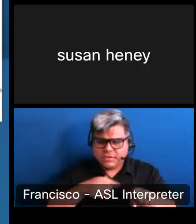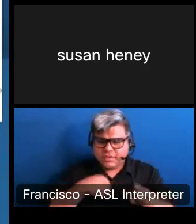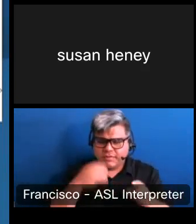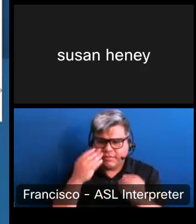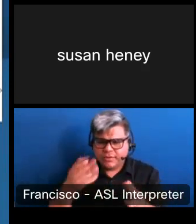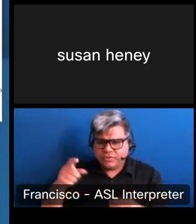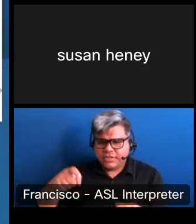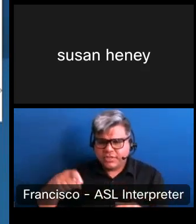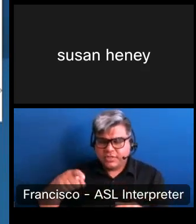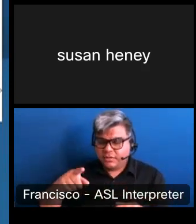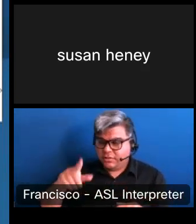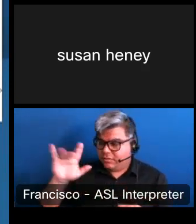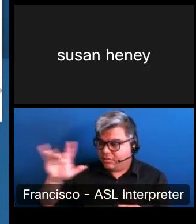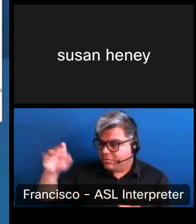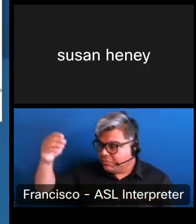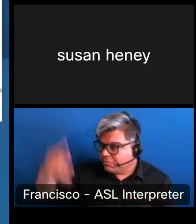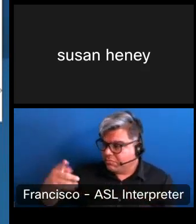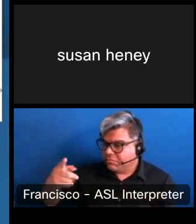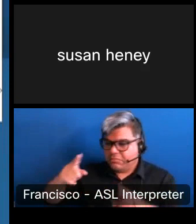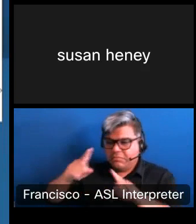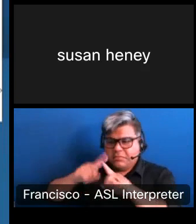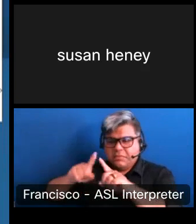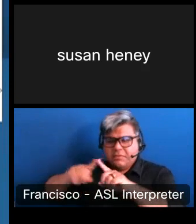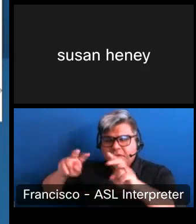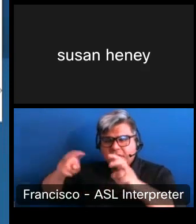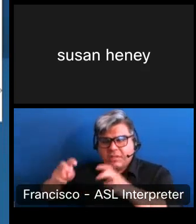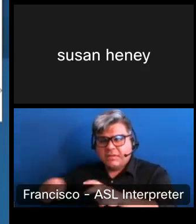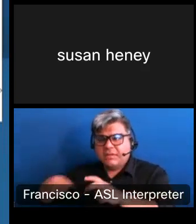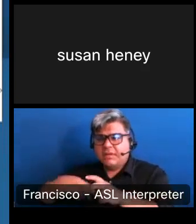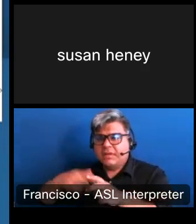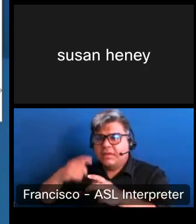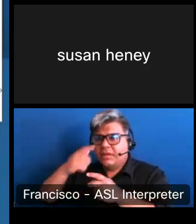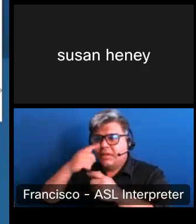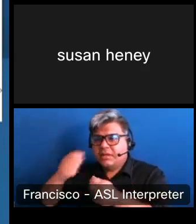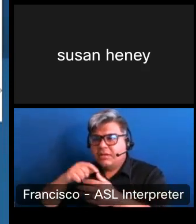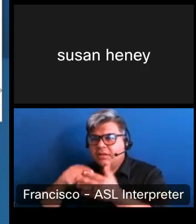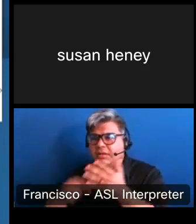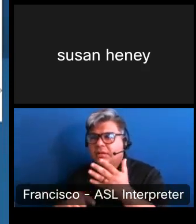frequencies, topics or subtopics you are interested in, or use the search bar to find